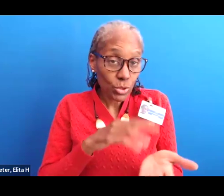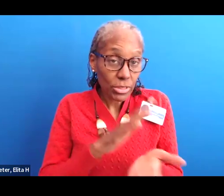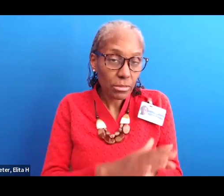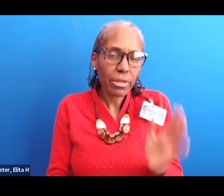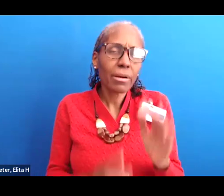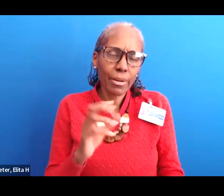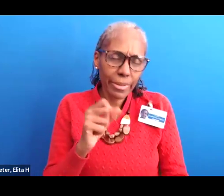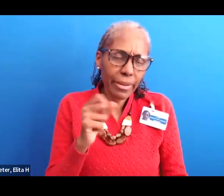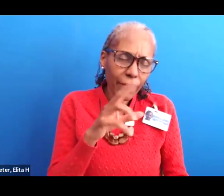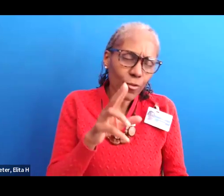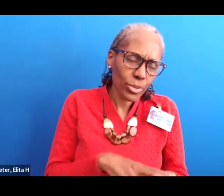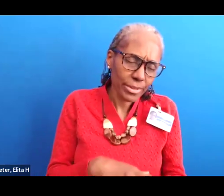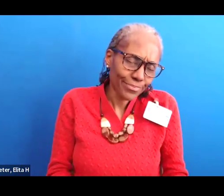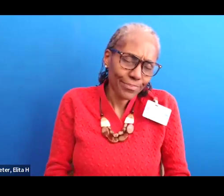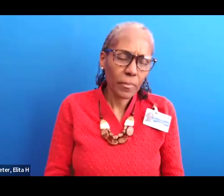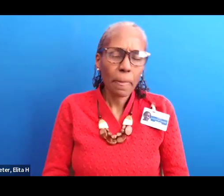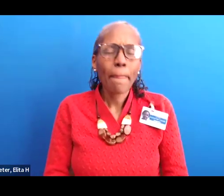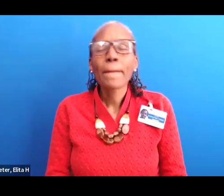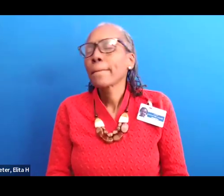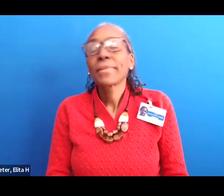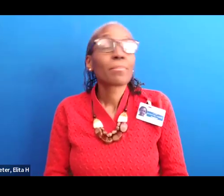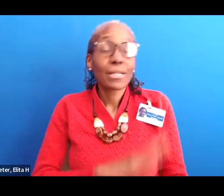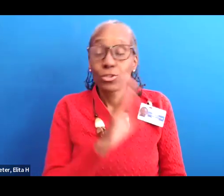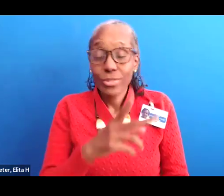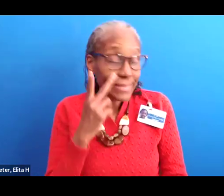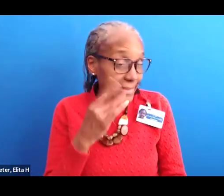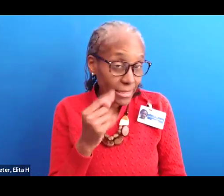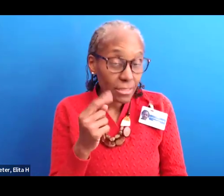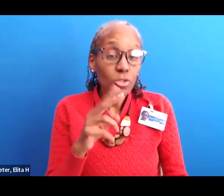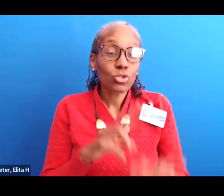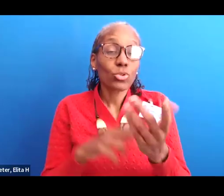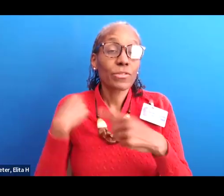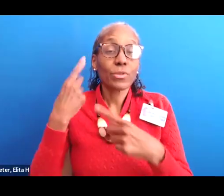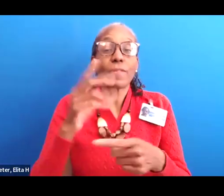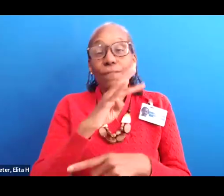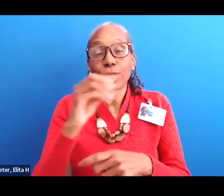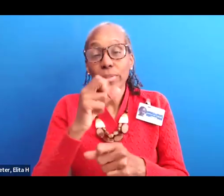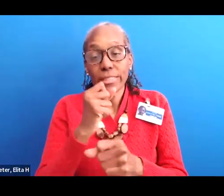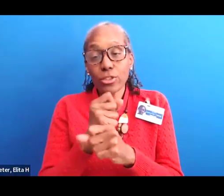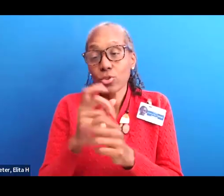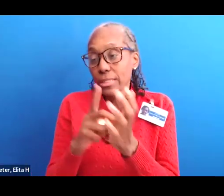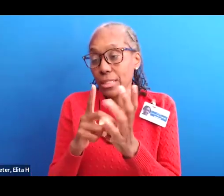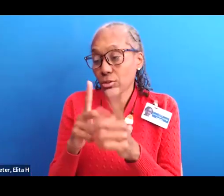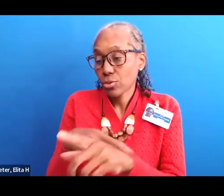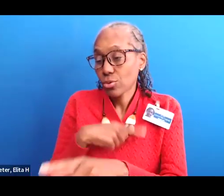Of course we did, but if you never see one, and you've been a nurse for 40 years, or you've been a doctor for a long time, it